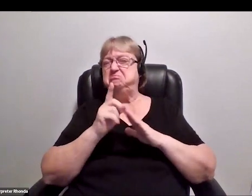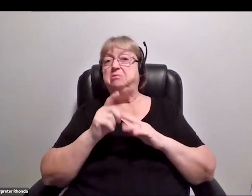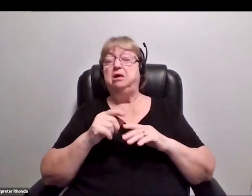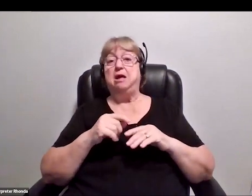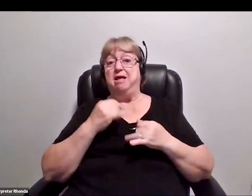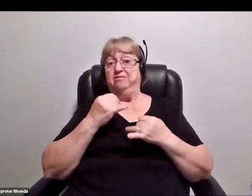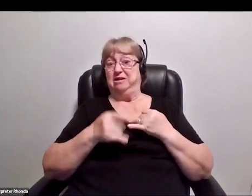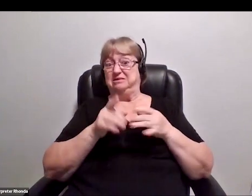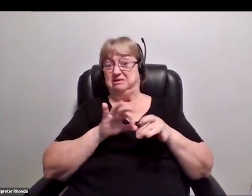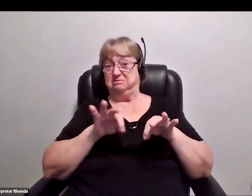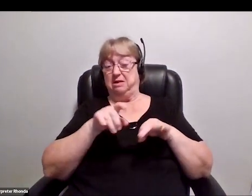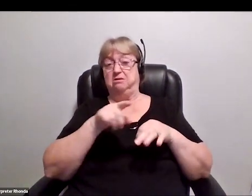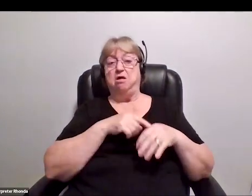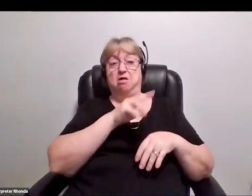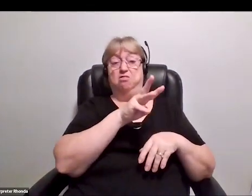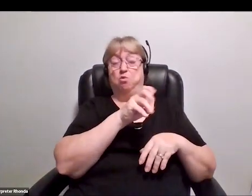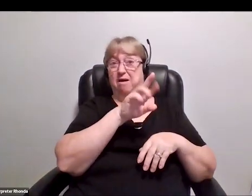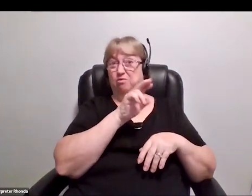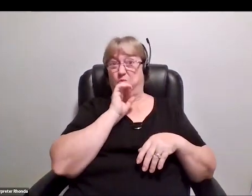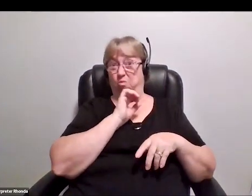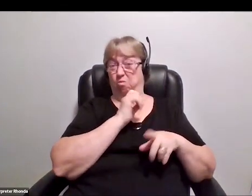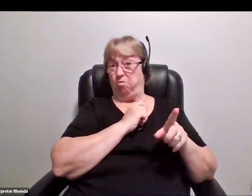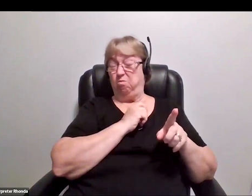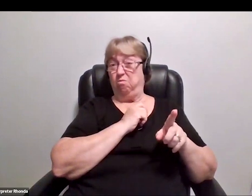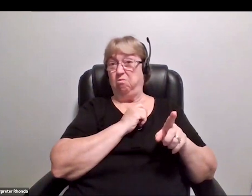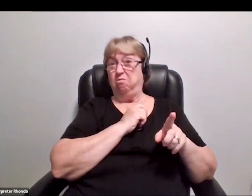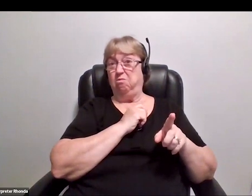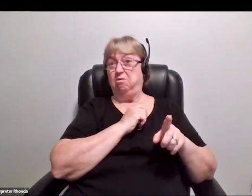is the wired version runs off a 9-volt battery.